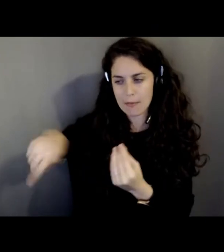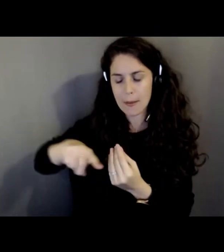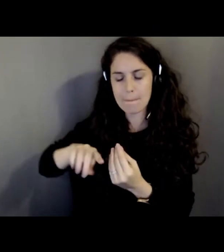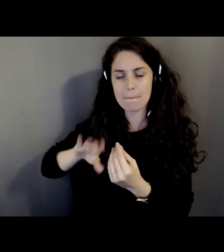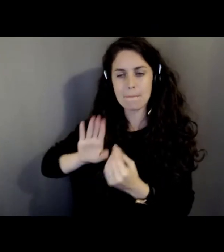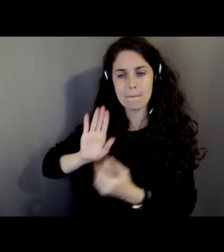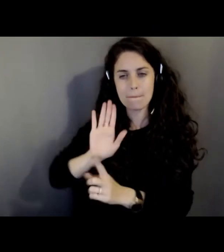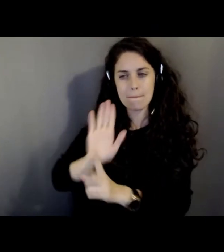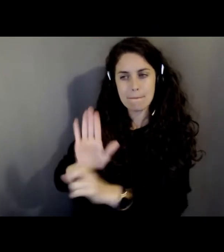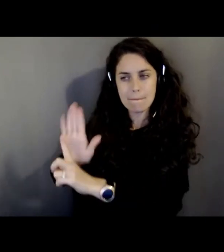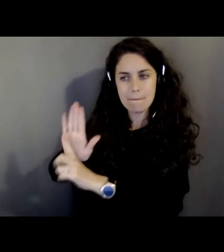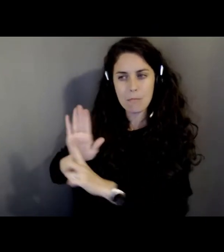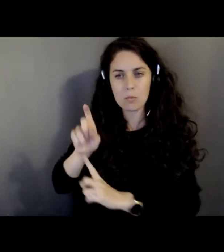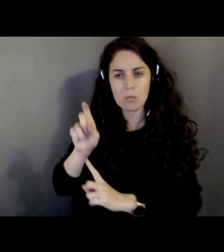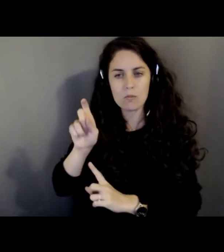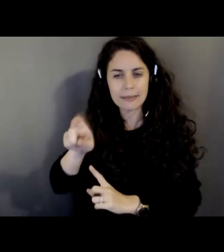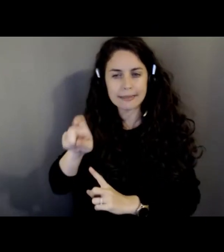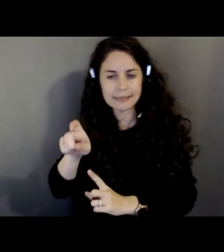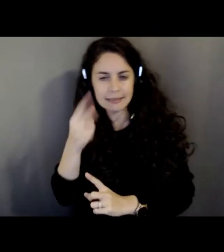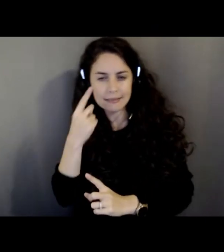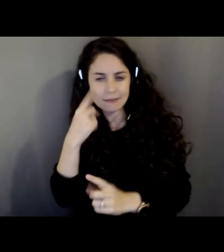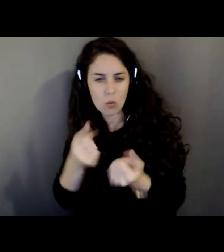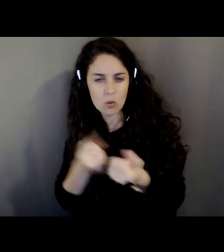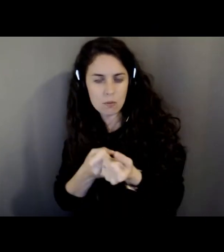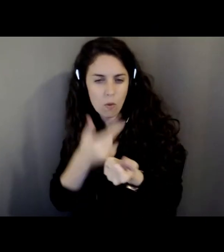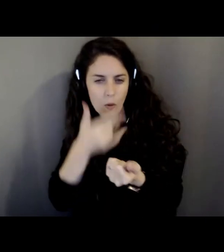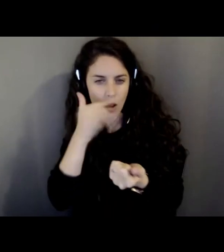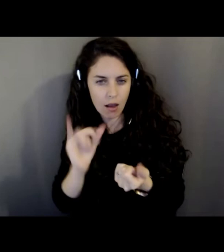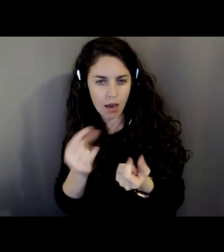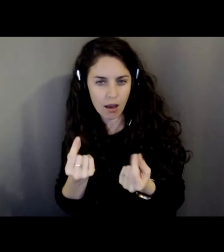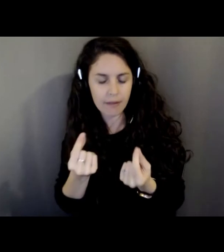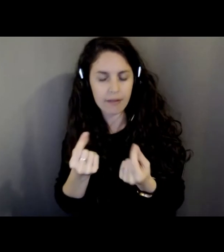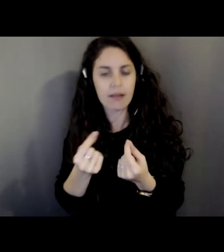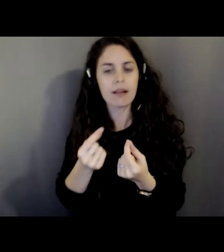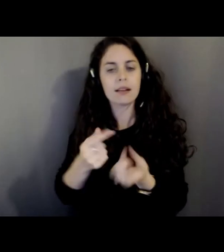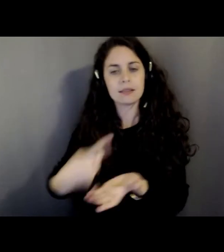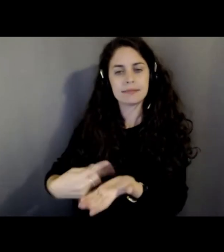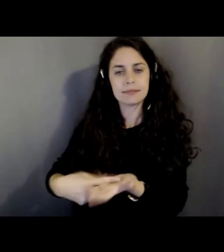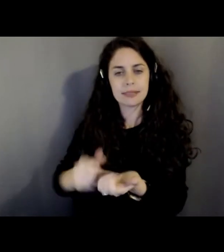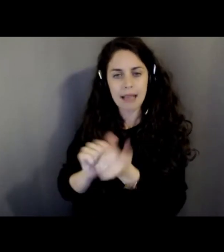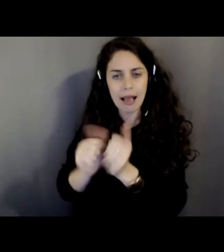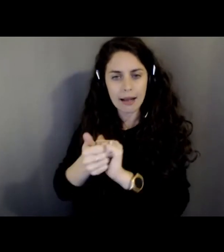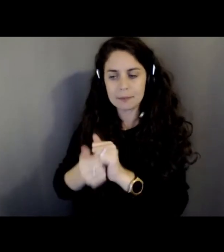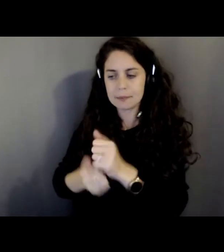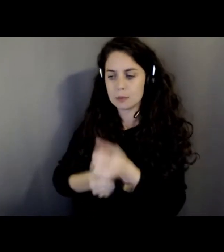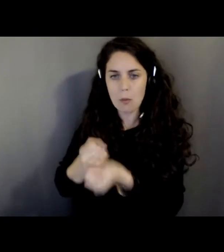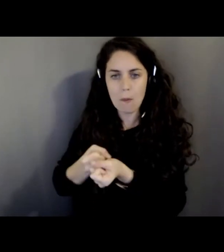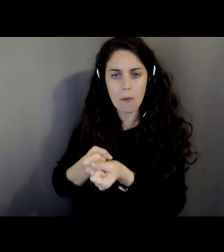support needs, and they get to discuss adaptations, supports accommodations,